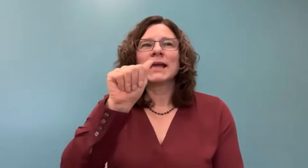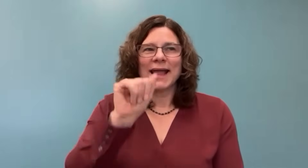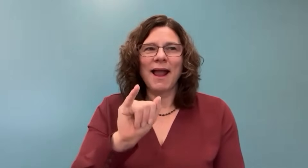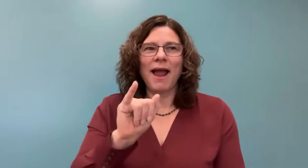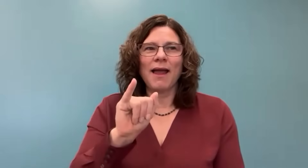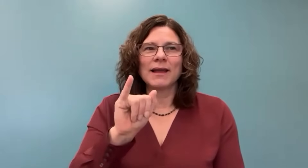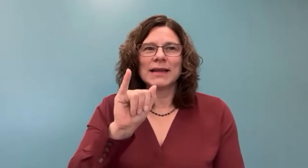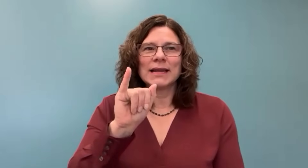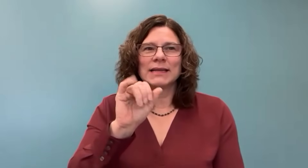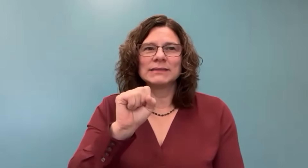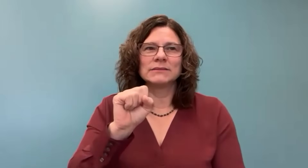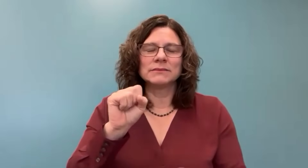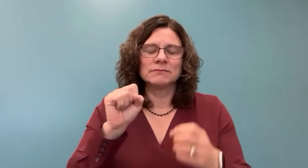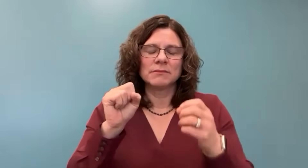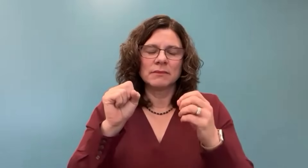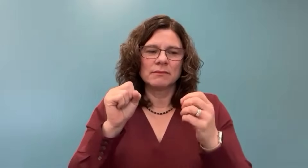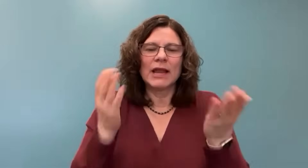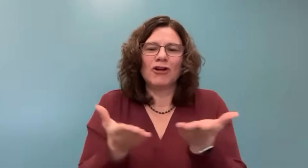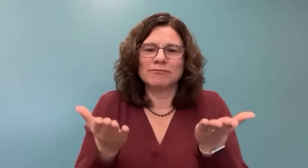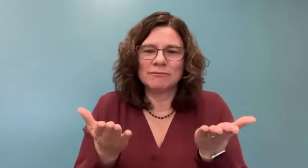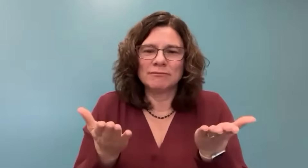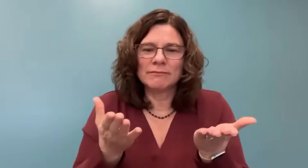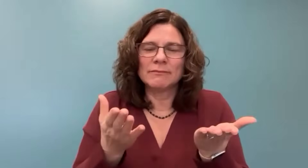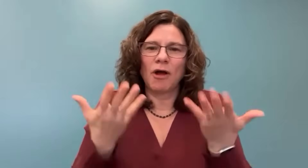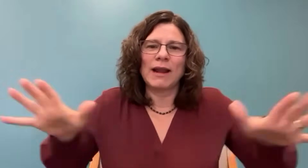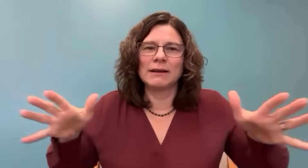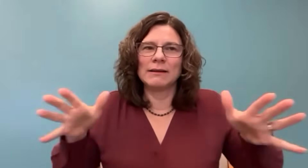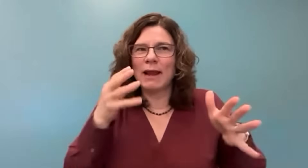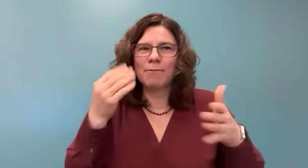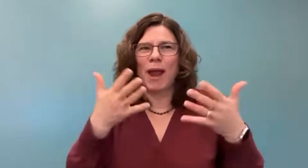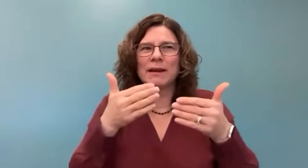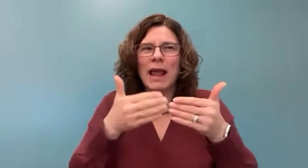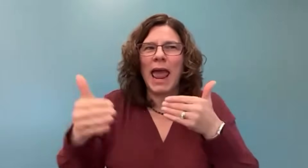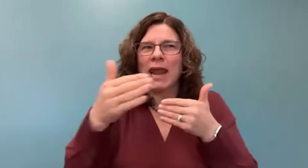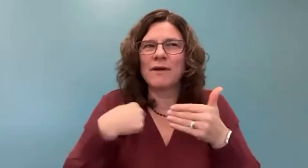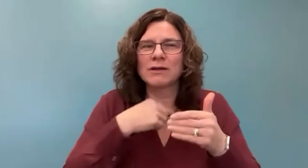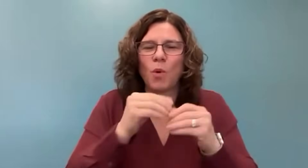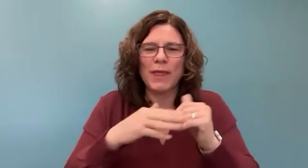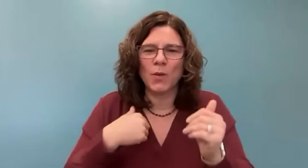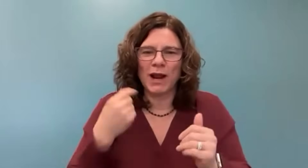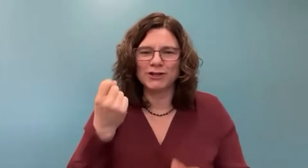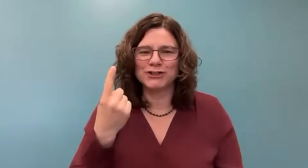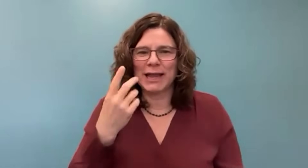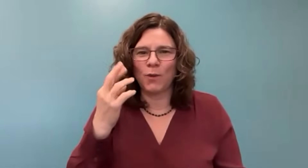AI is here. Already! And it’s probably more ahead of us than what we understand